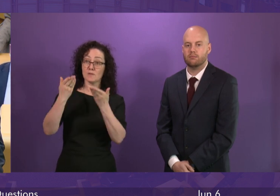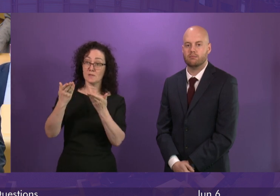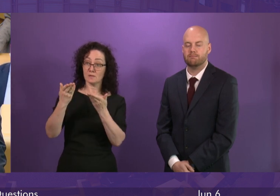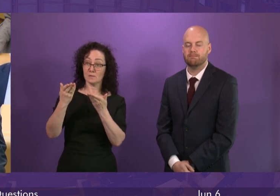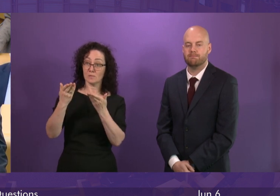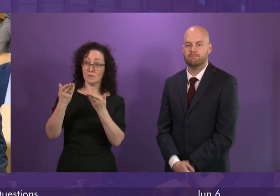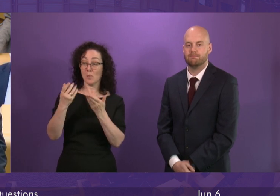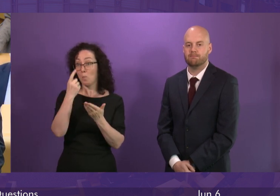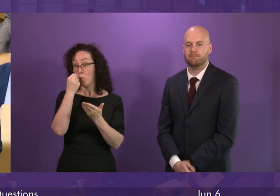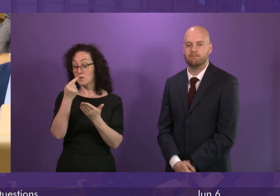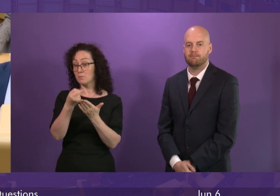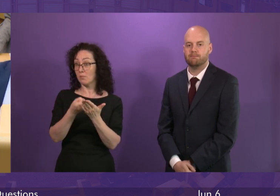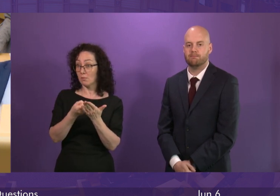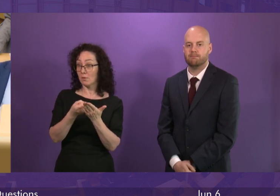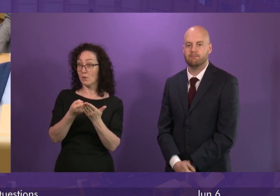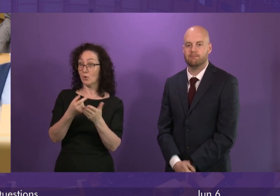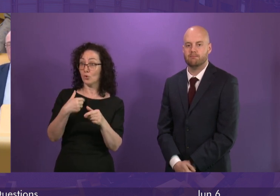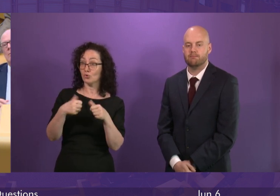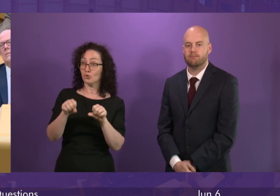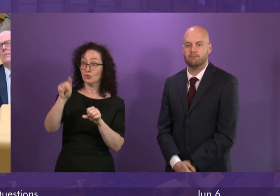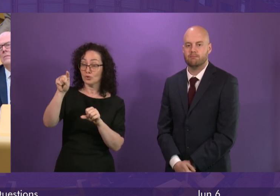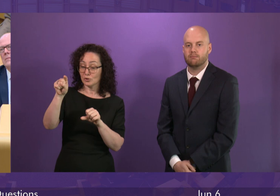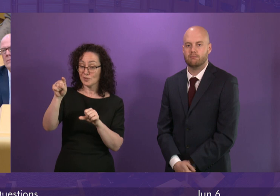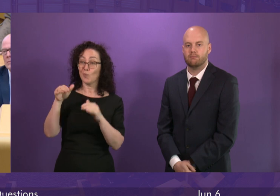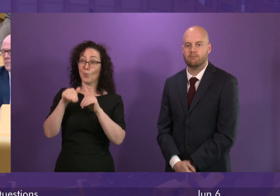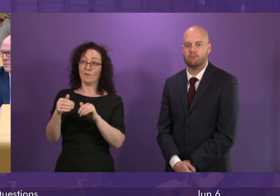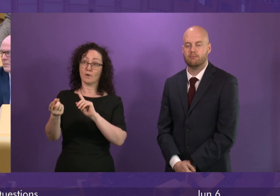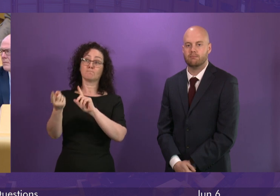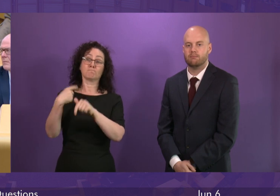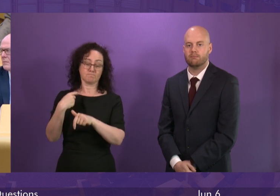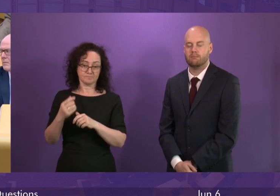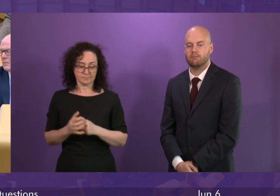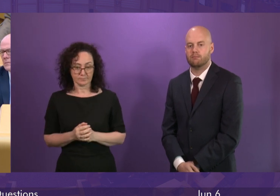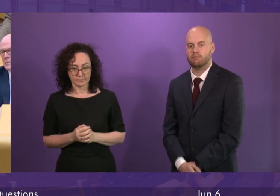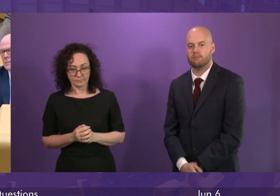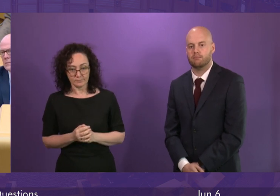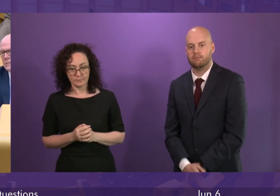a response. We continue to make payments to projects unaffected by the issues. I assure